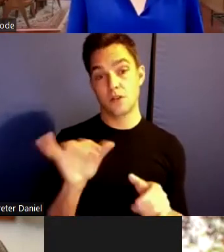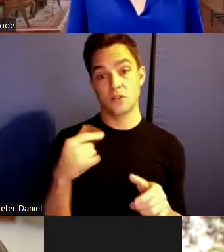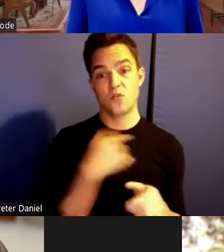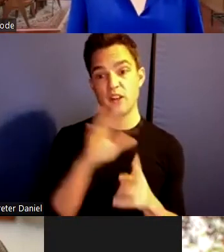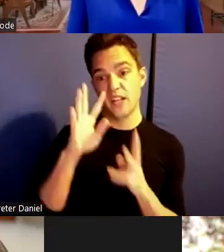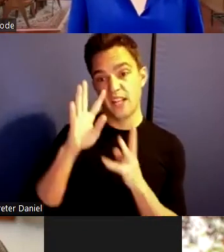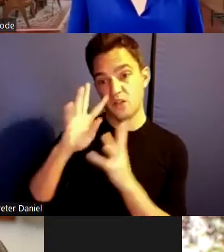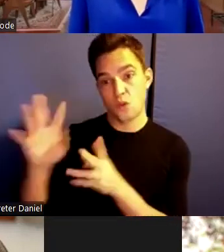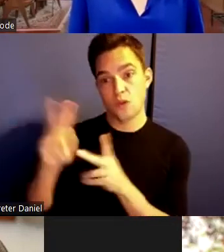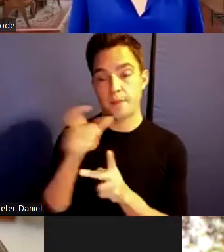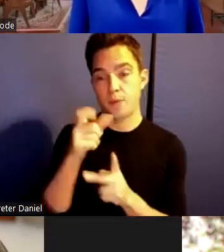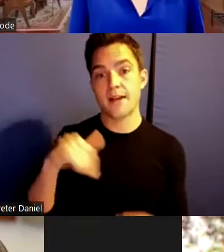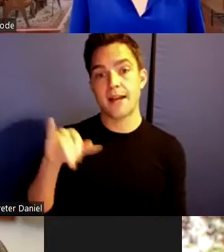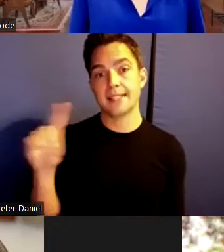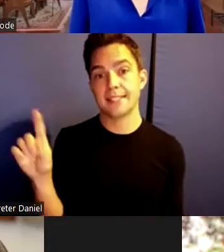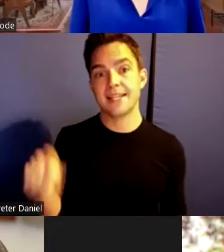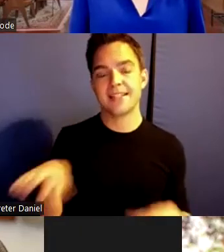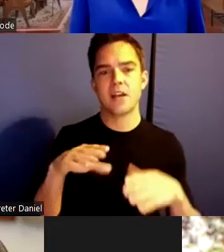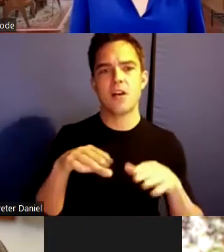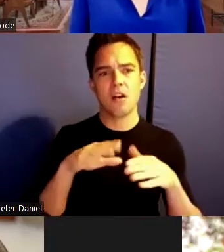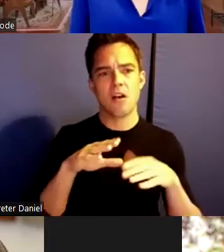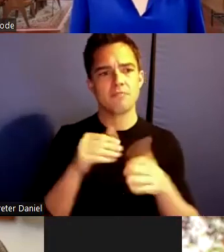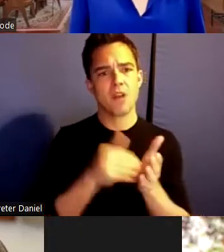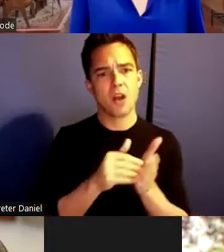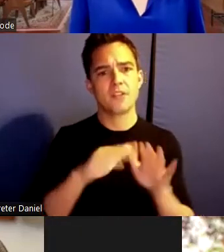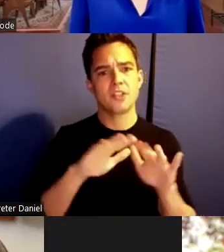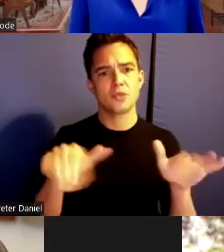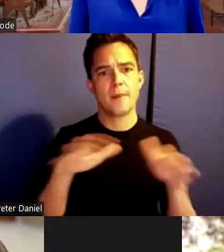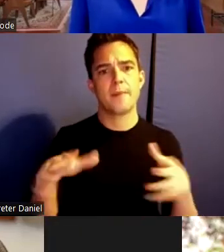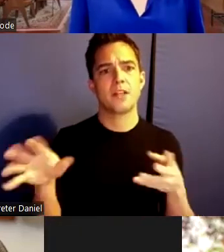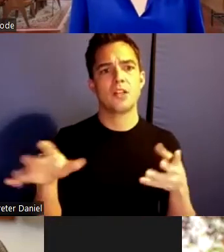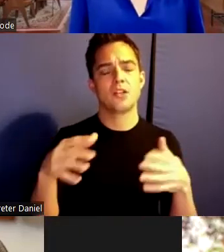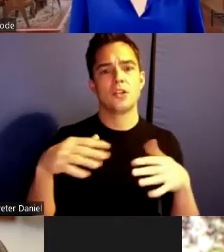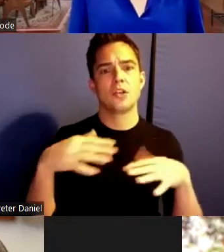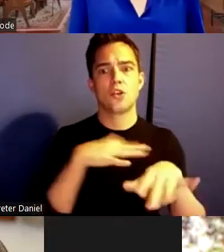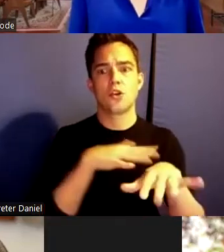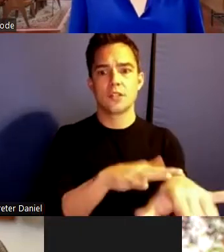people with IDD often swim in currents of grief and loss around them. They're they're more experienced with grief and